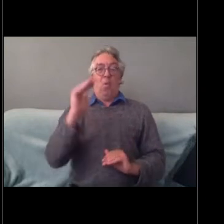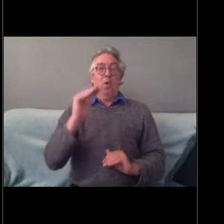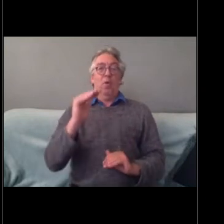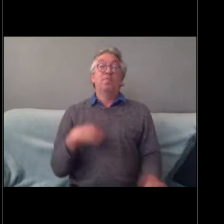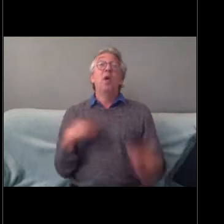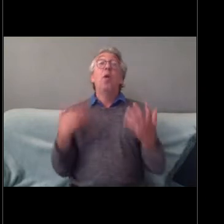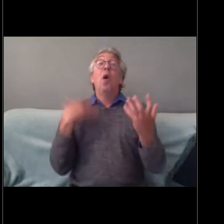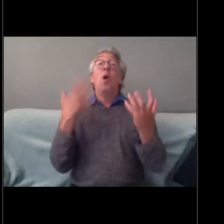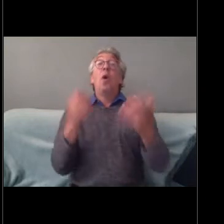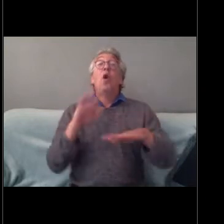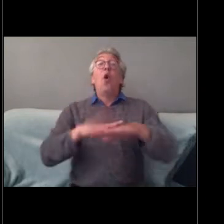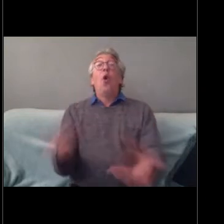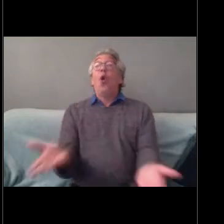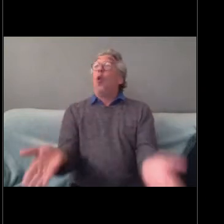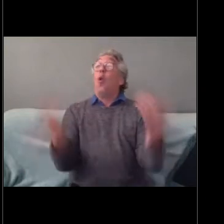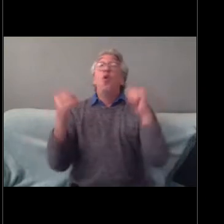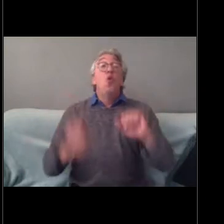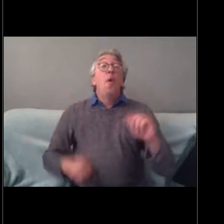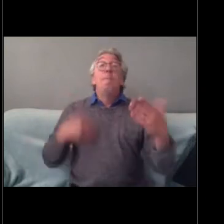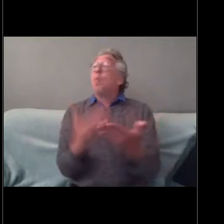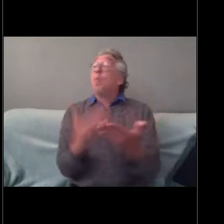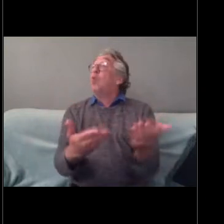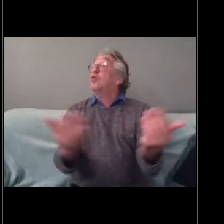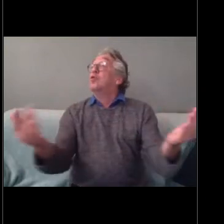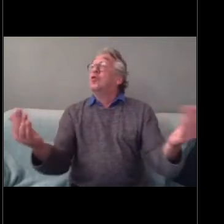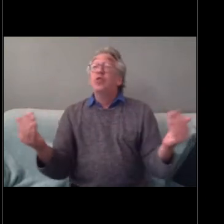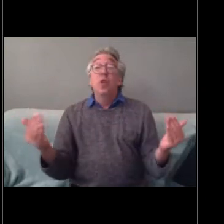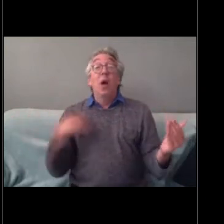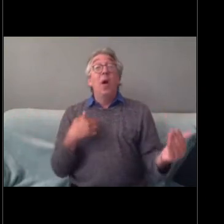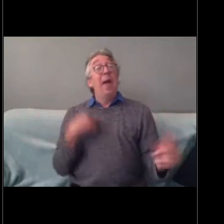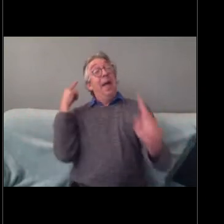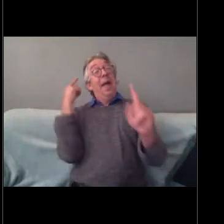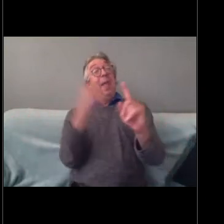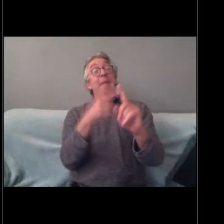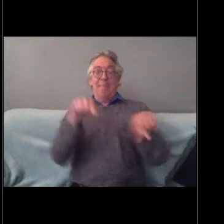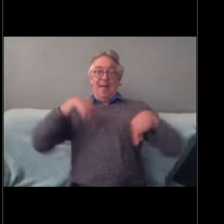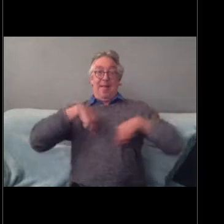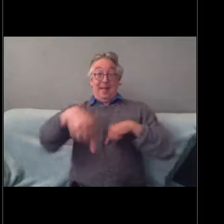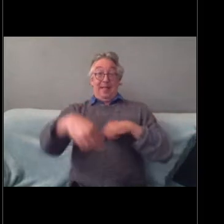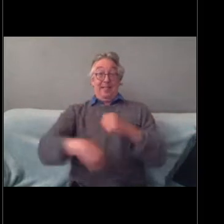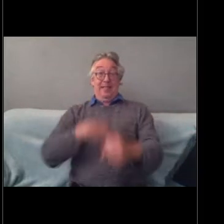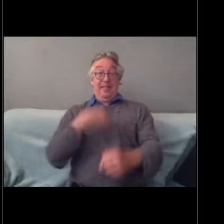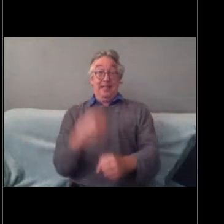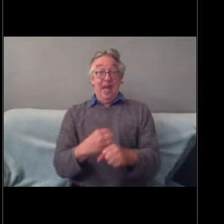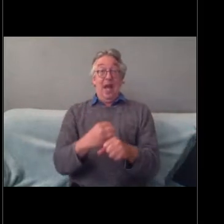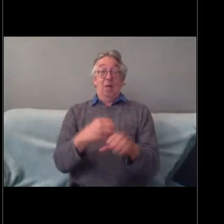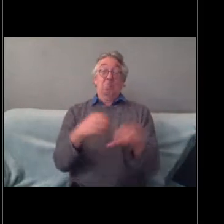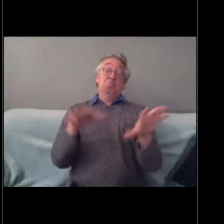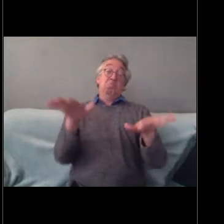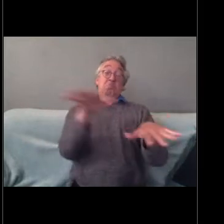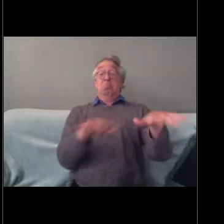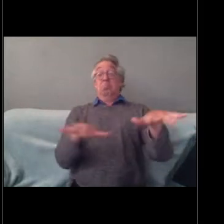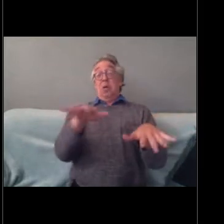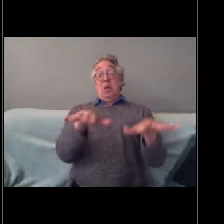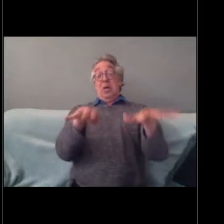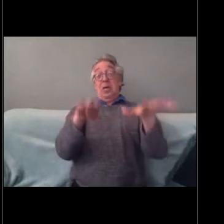for the new European Solidarity Corps in the autumn. So that is going to be something to get.